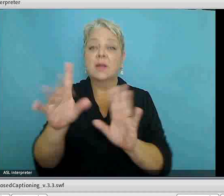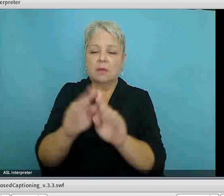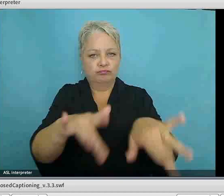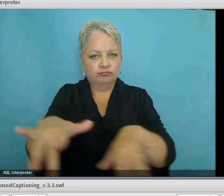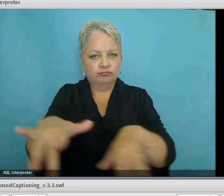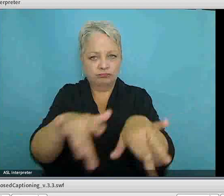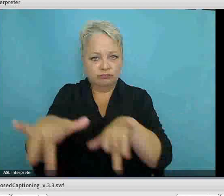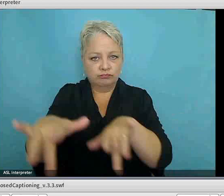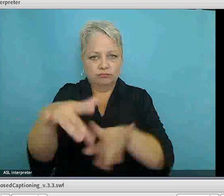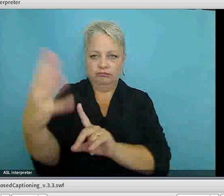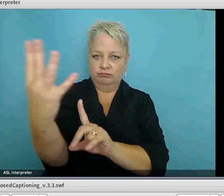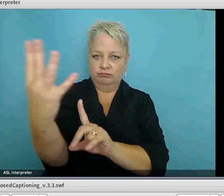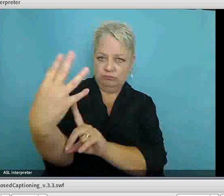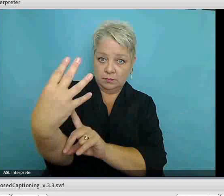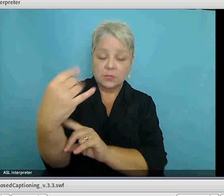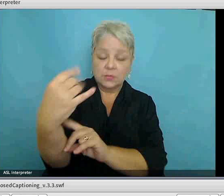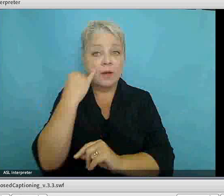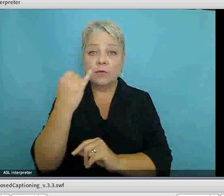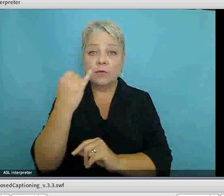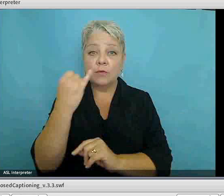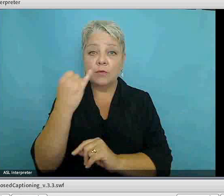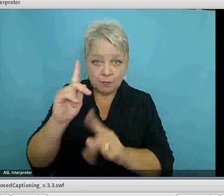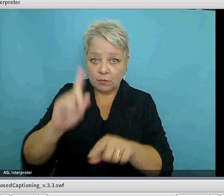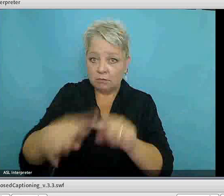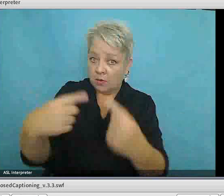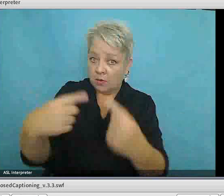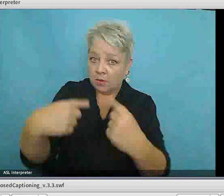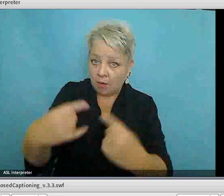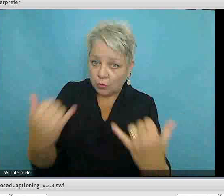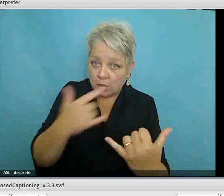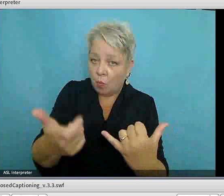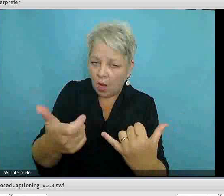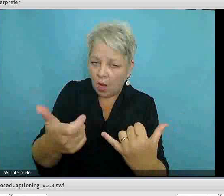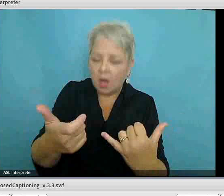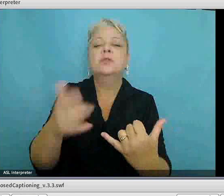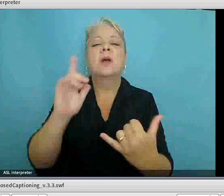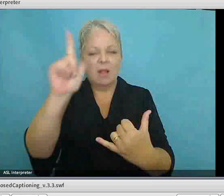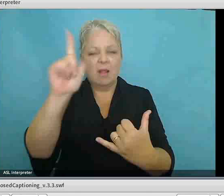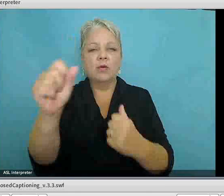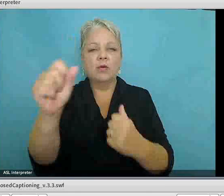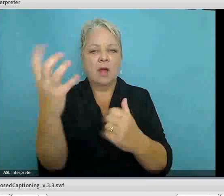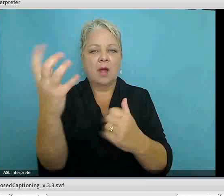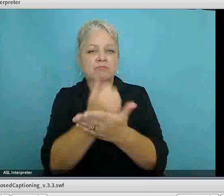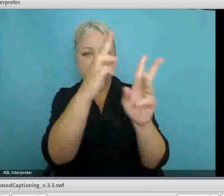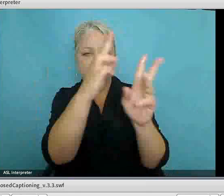individuals that are unable to attend. The audio is provided through you're phone line.